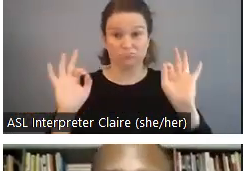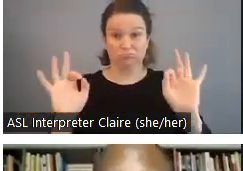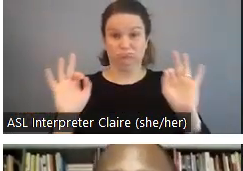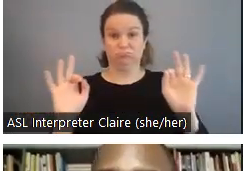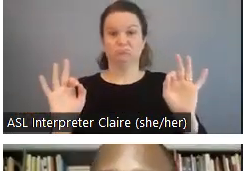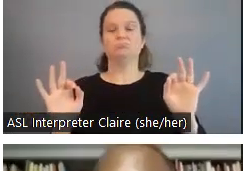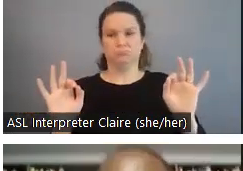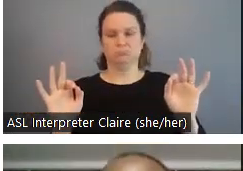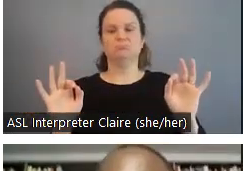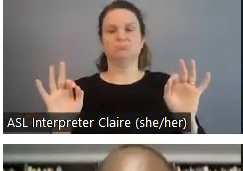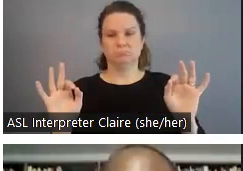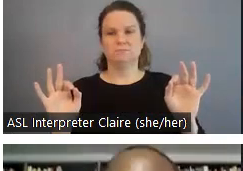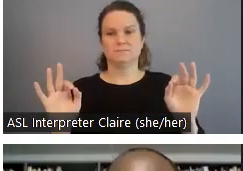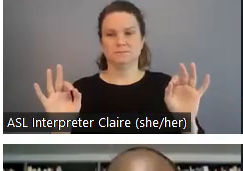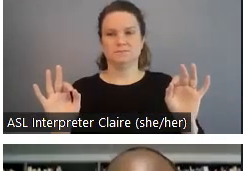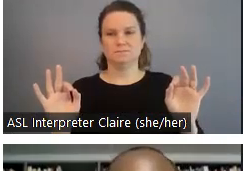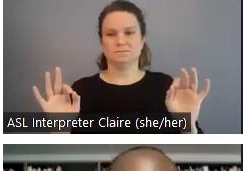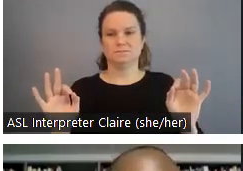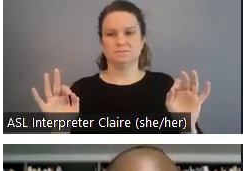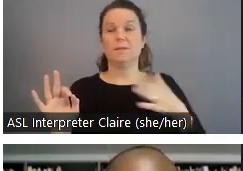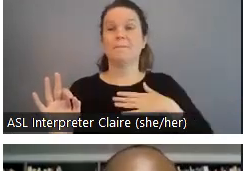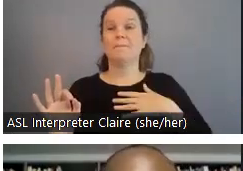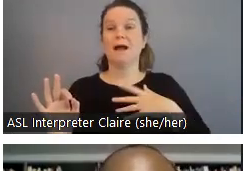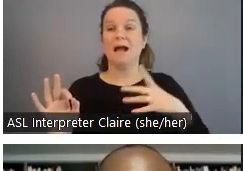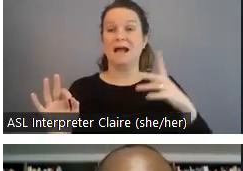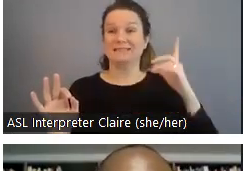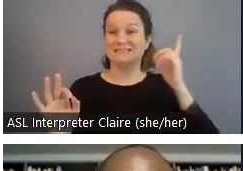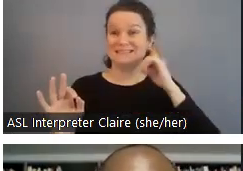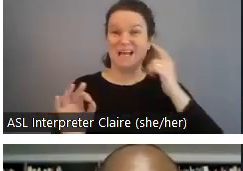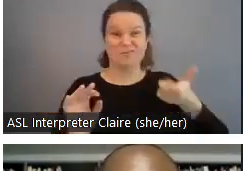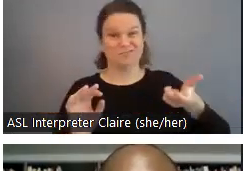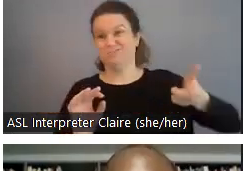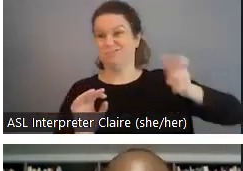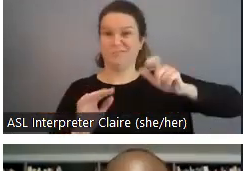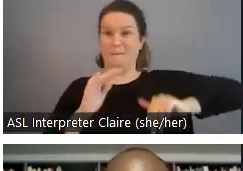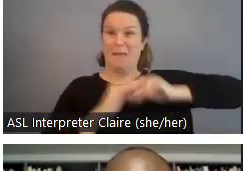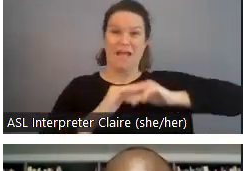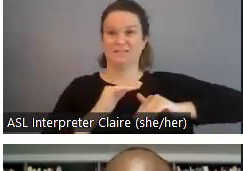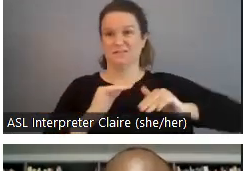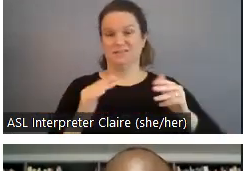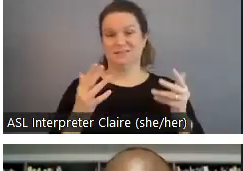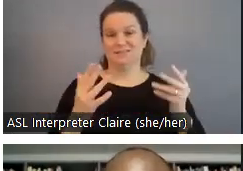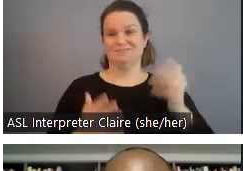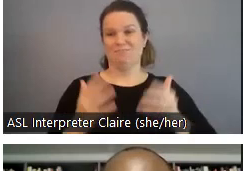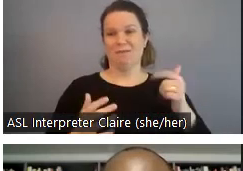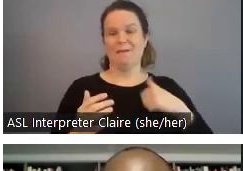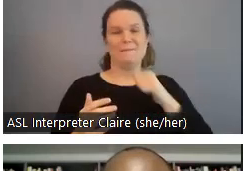Yes. Because my volume is as loud as I think I can make it and so it might just be